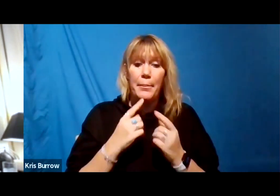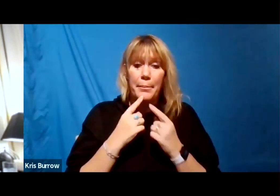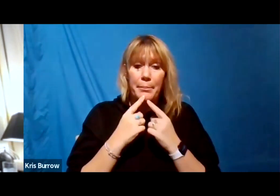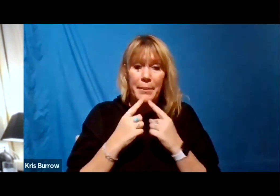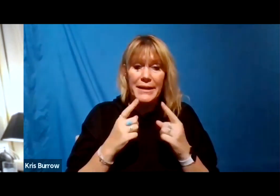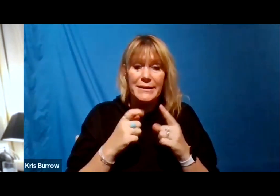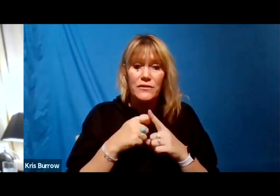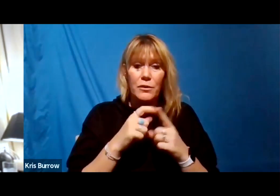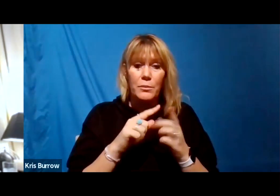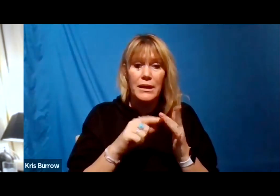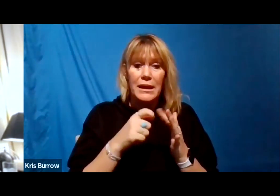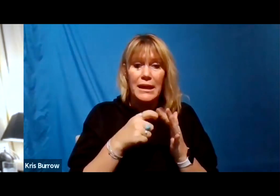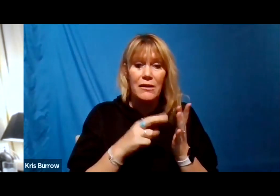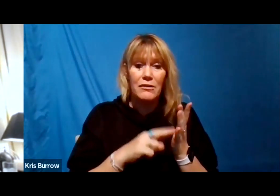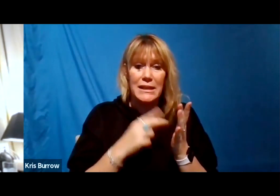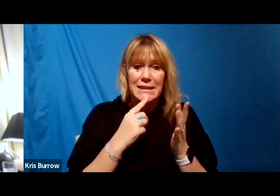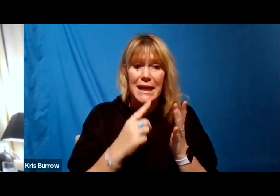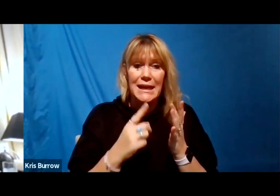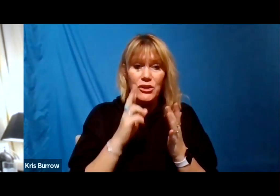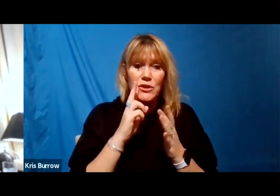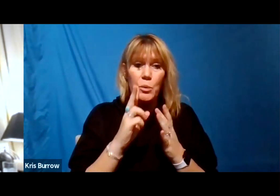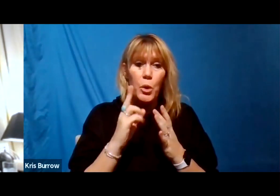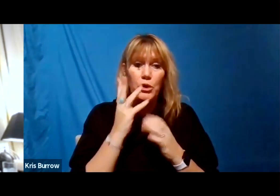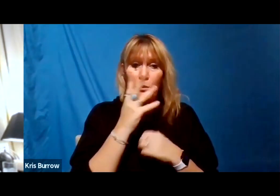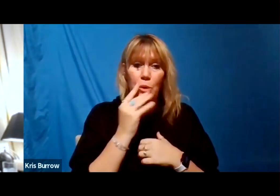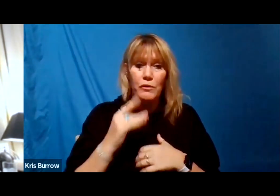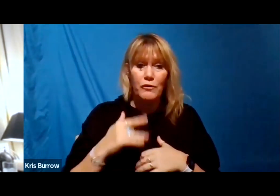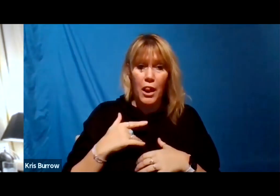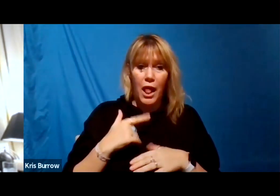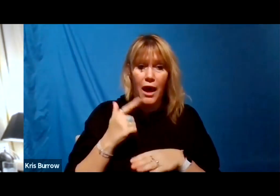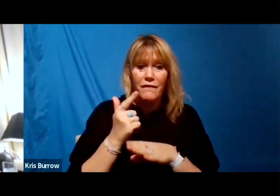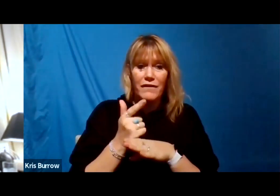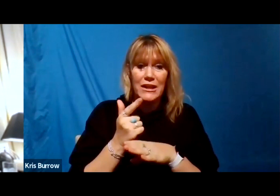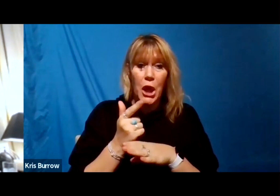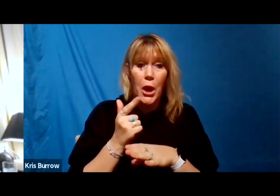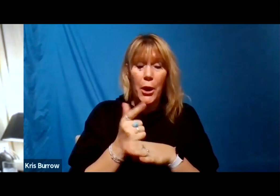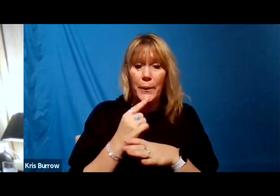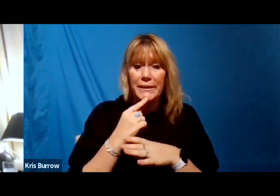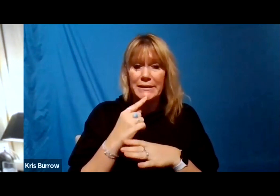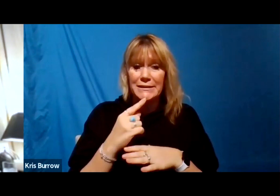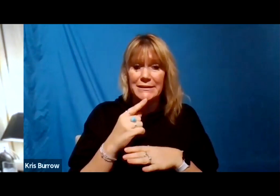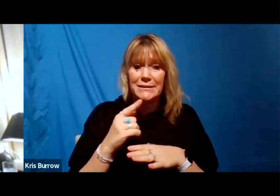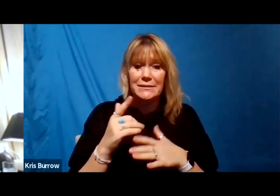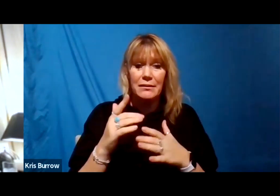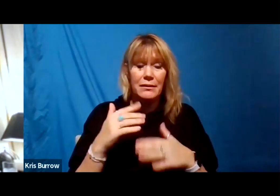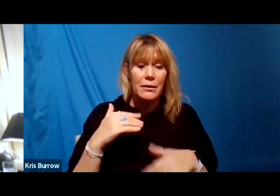just watched the beautiful live video from Act Up! Newham and it's very powerful.